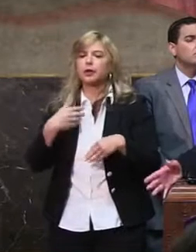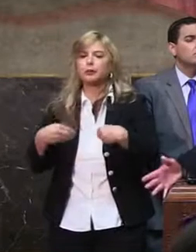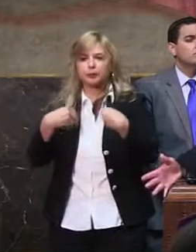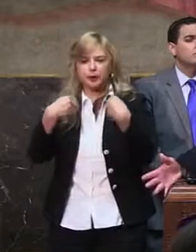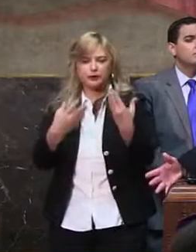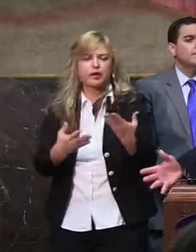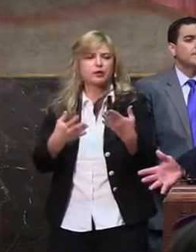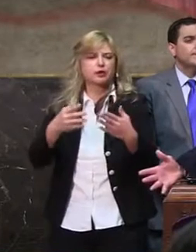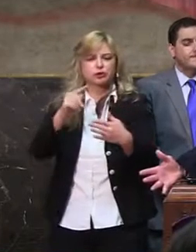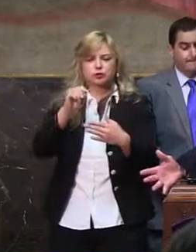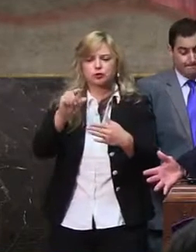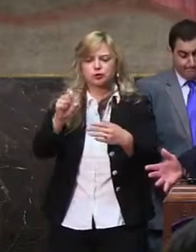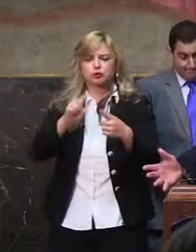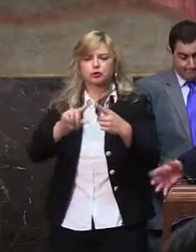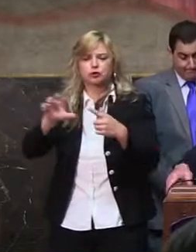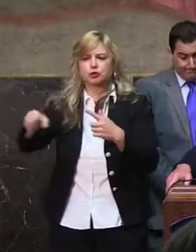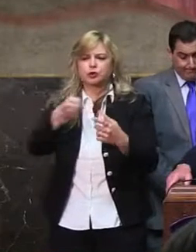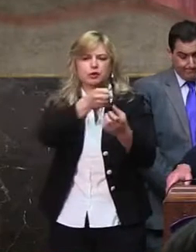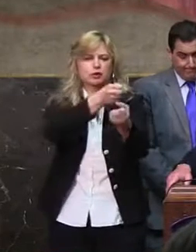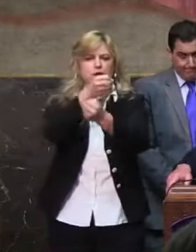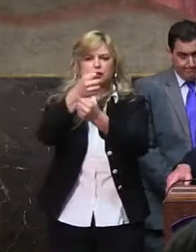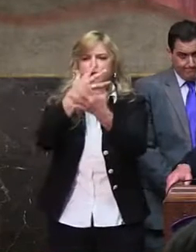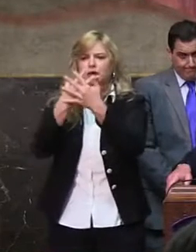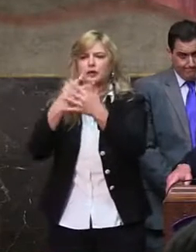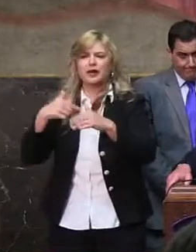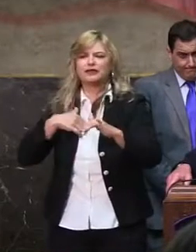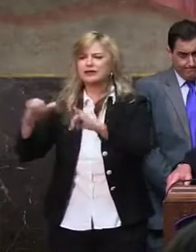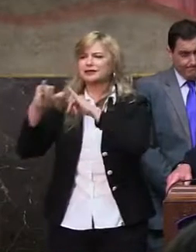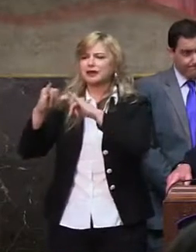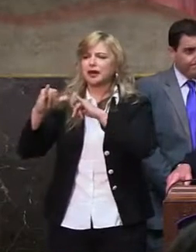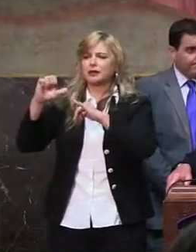same crime Lady Raiders at South Carolina yet we incarcerate at two to